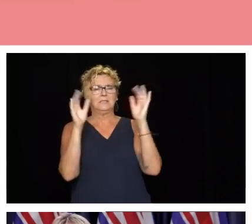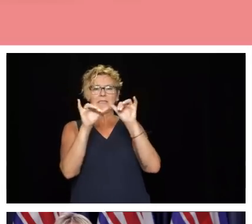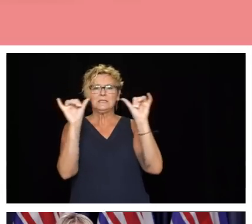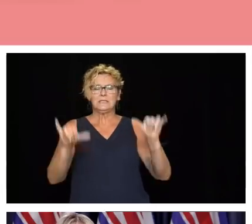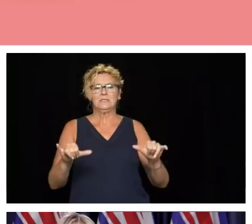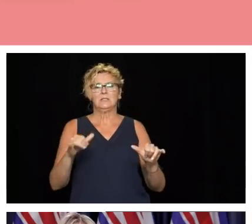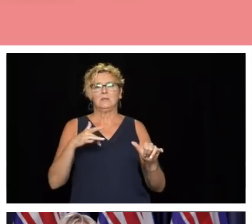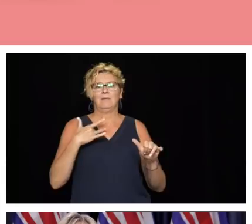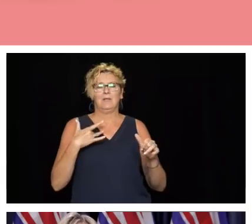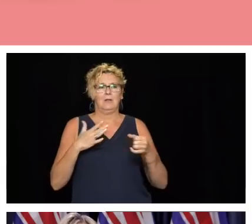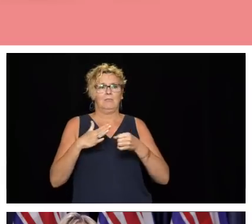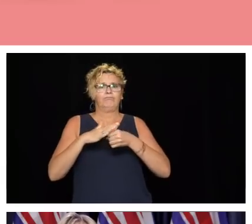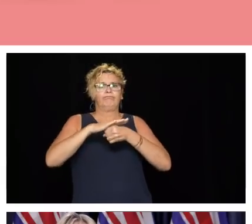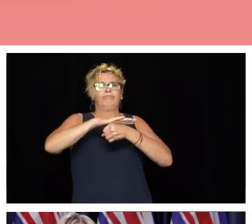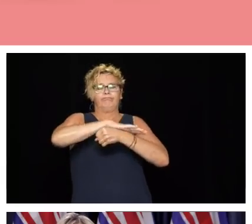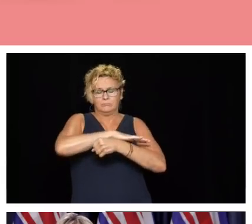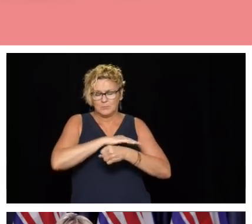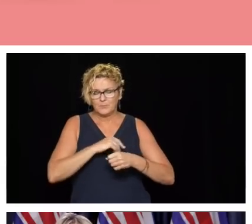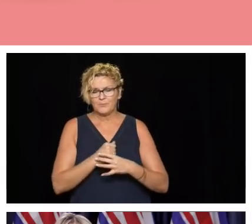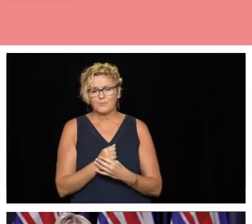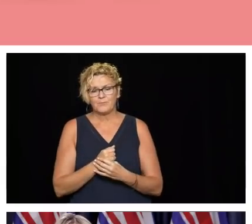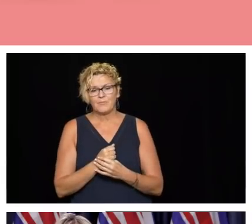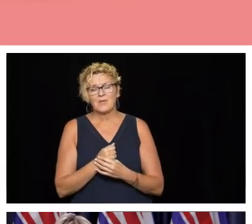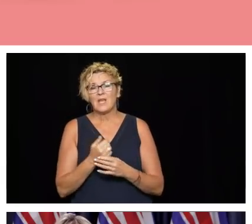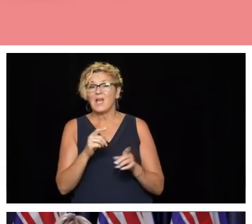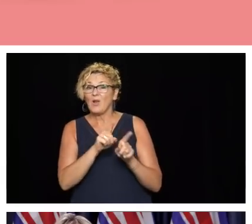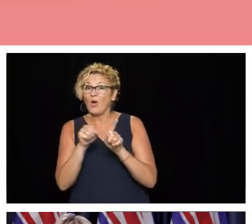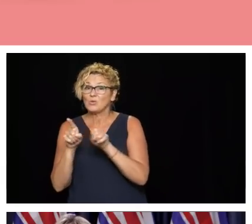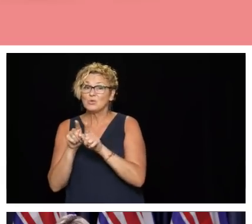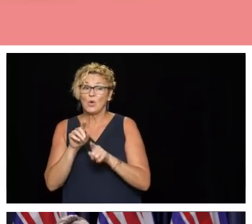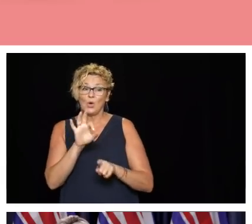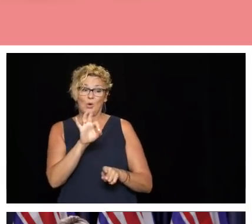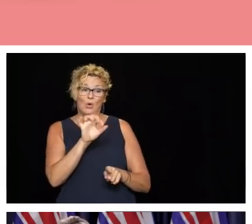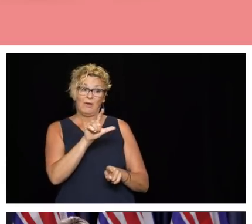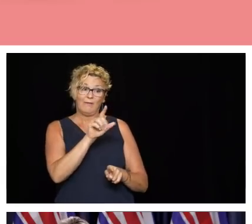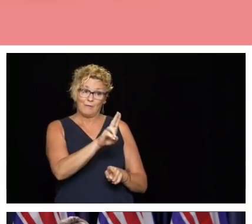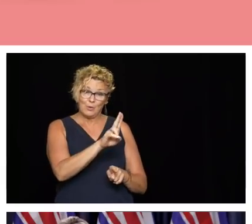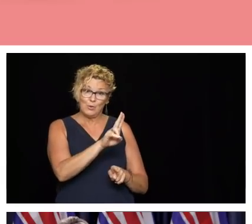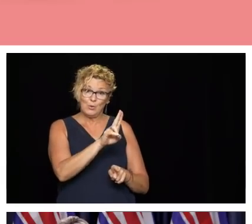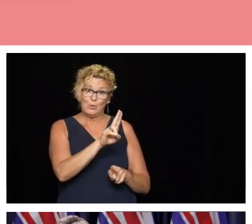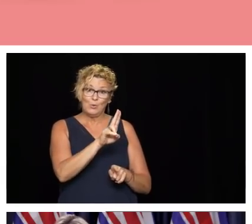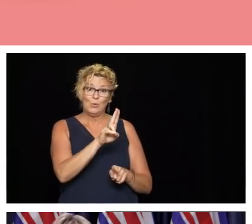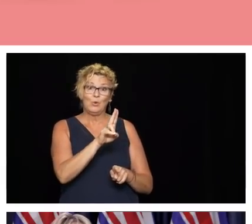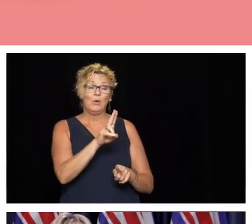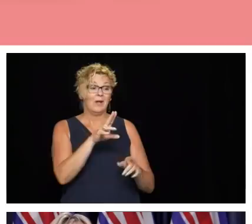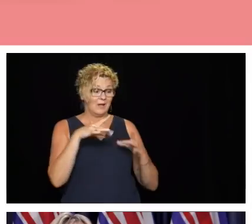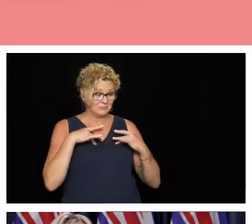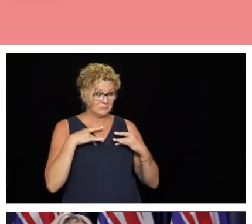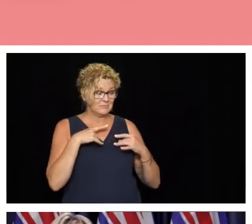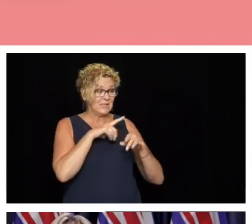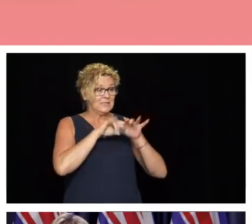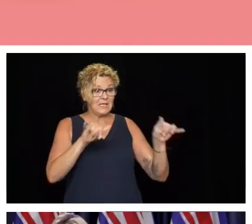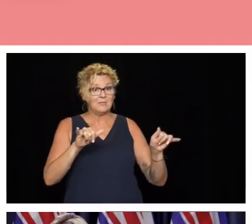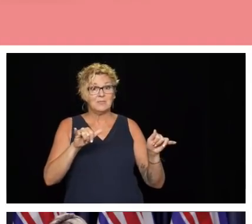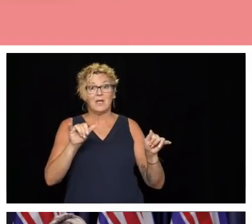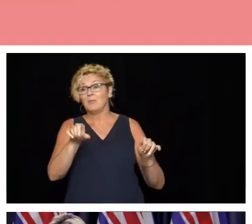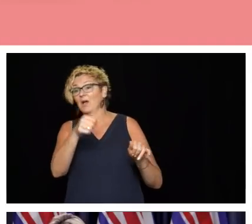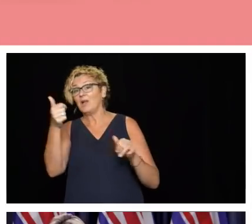that when people are infected by influenza, particularly, we know influenza meets younger people in older people more severely ill and can lead to hospitalization both